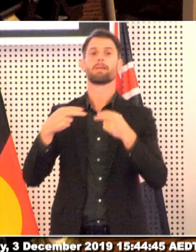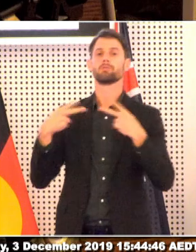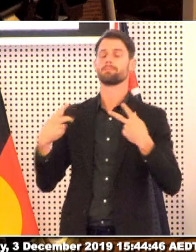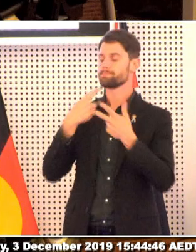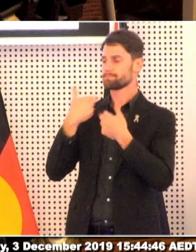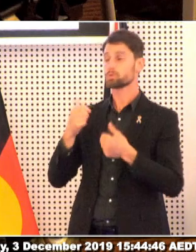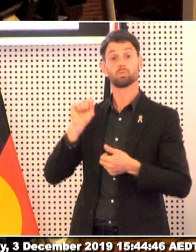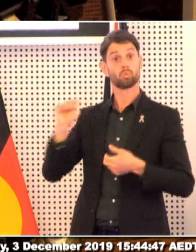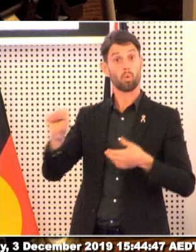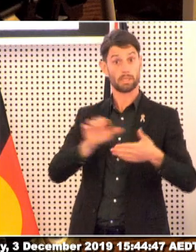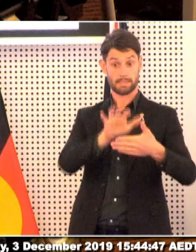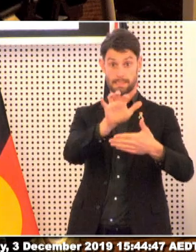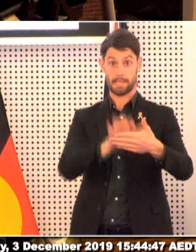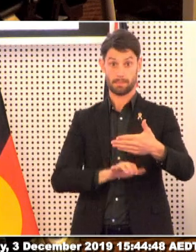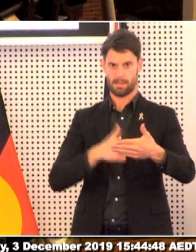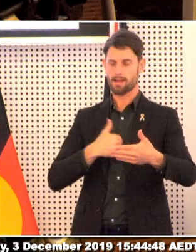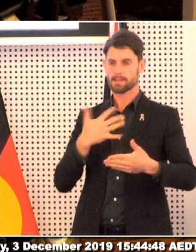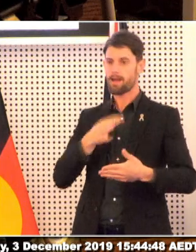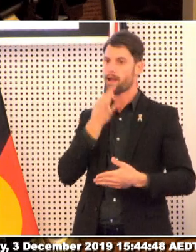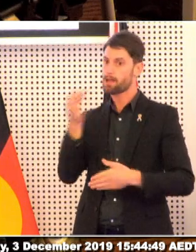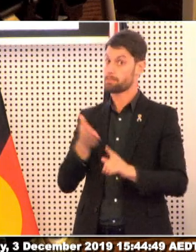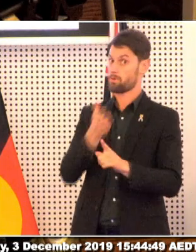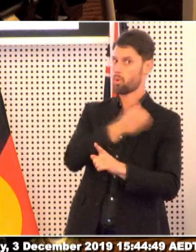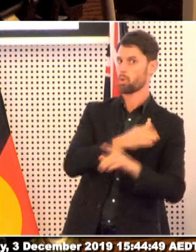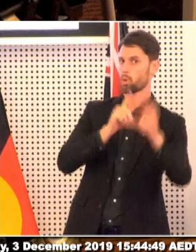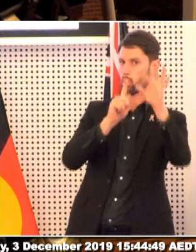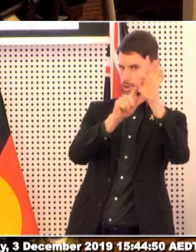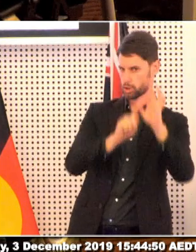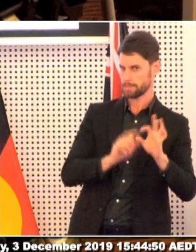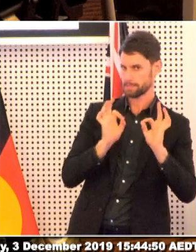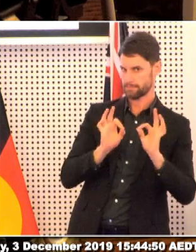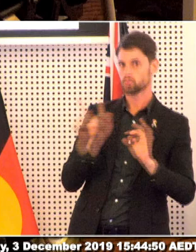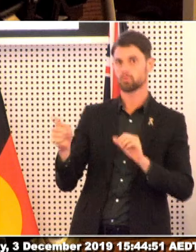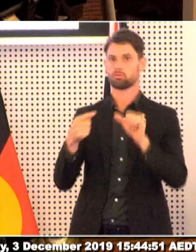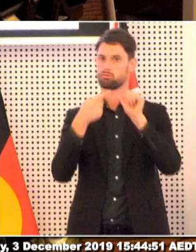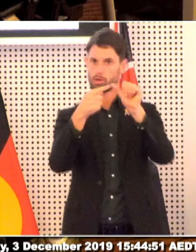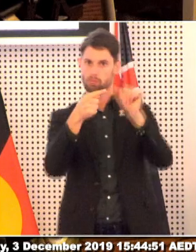asked you to focus on particular issues and trends that you’ve observed in your roles